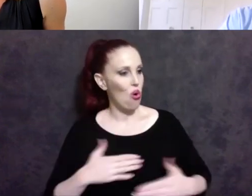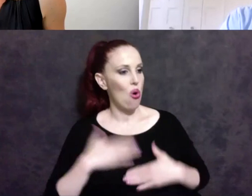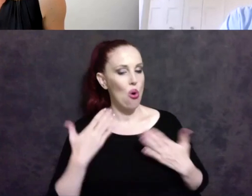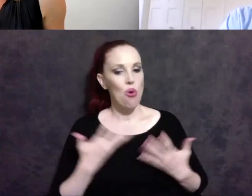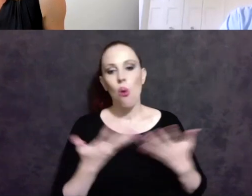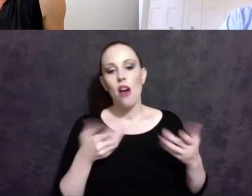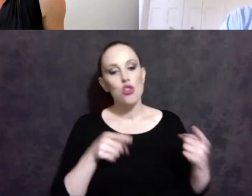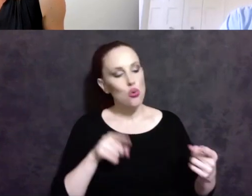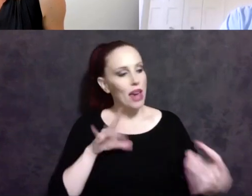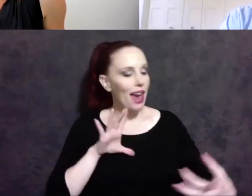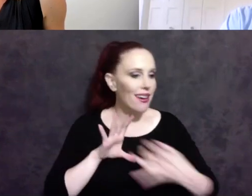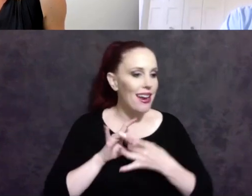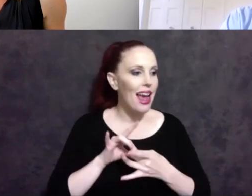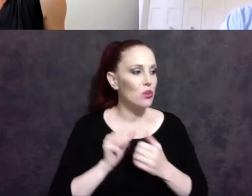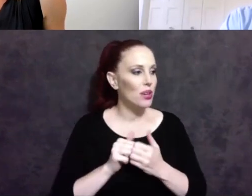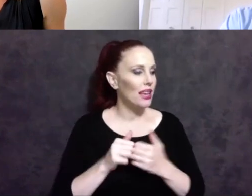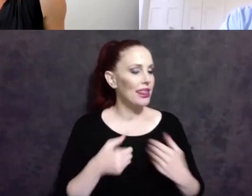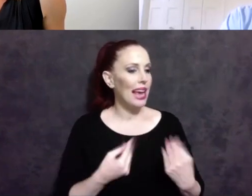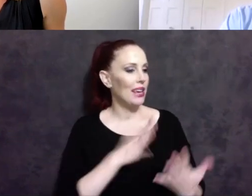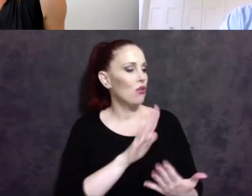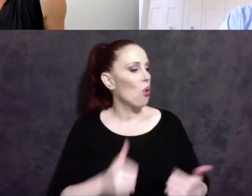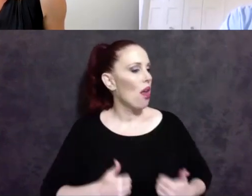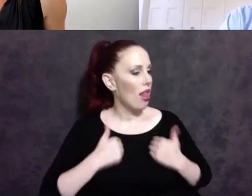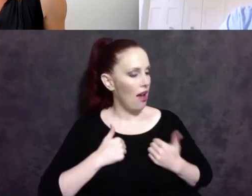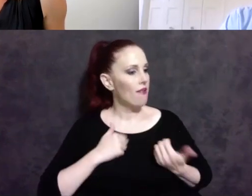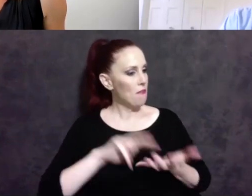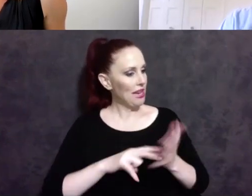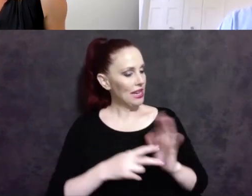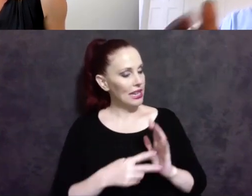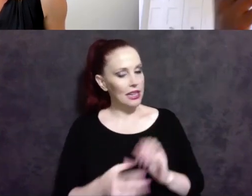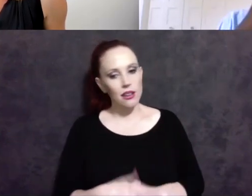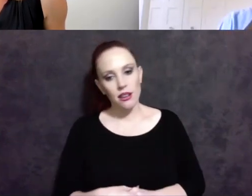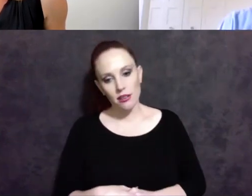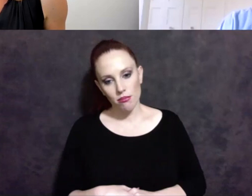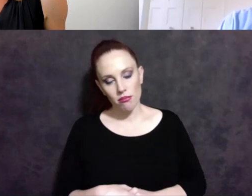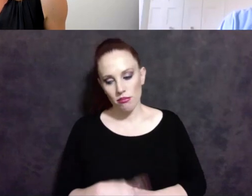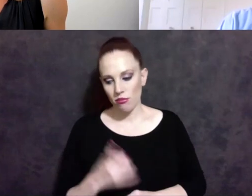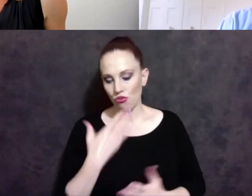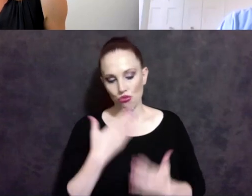with that give your life meaning? You know, there is a really good book called man search